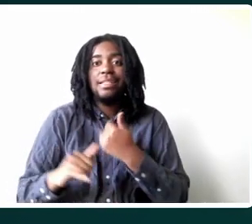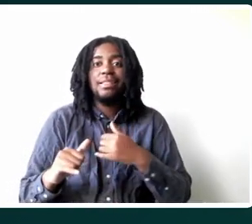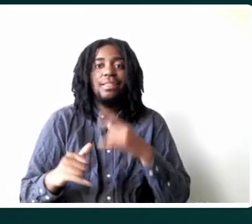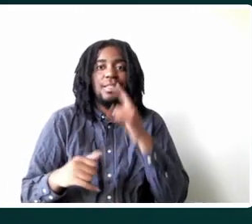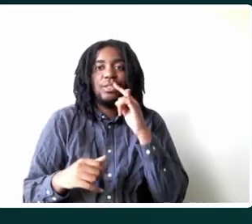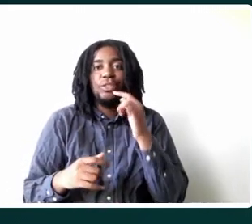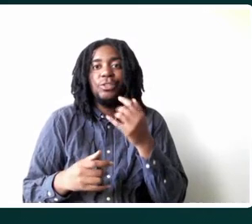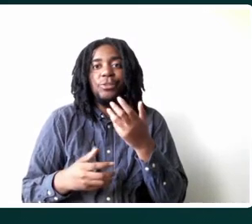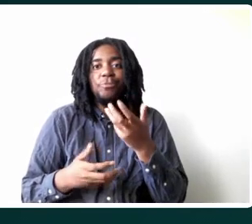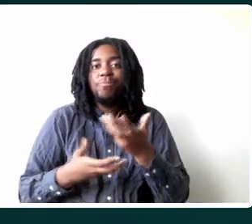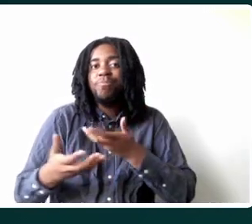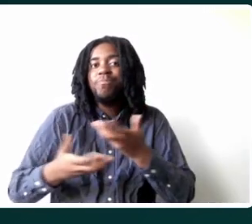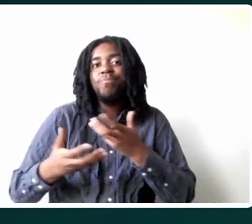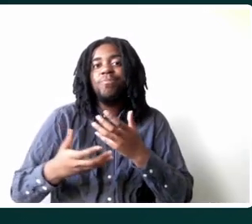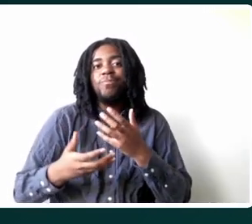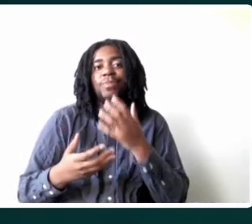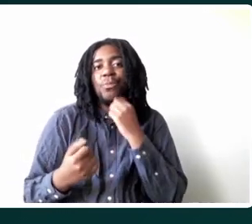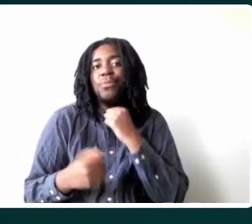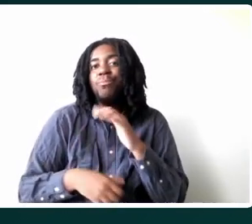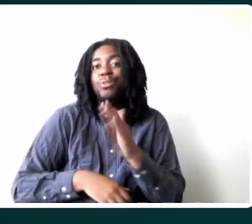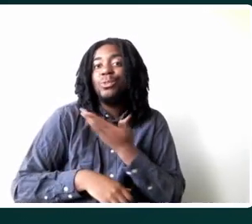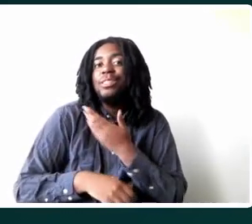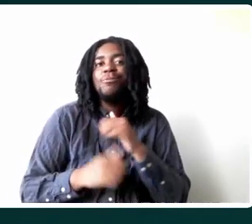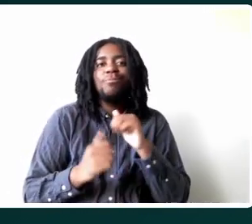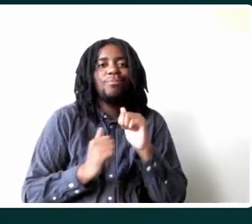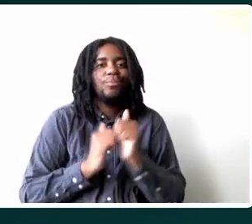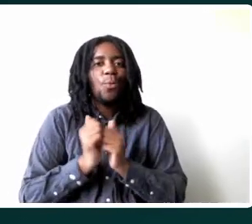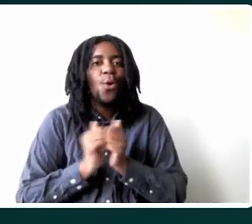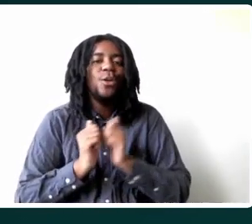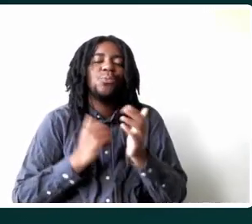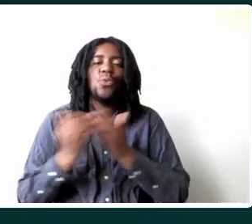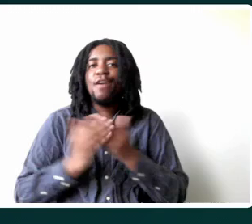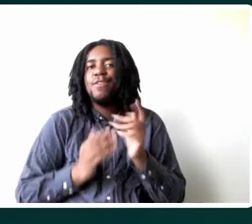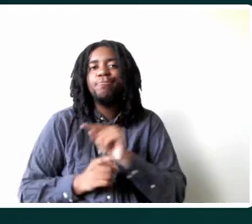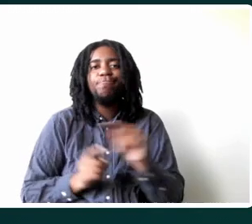about music, sports, whatever it is. Only when they know each other do we then turn